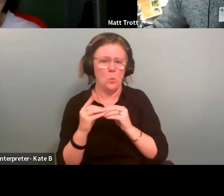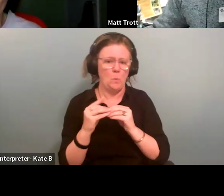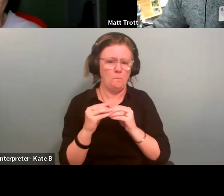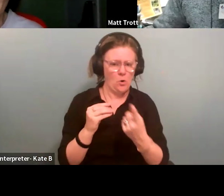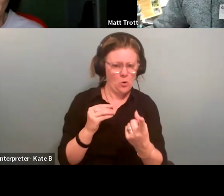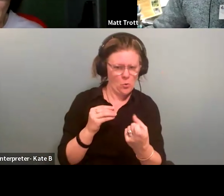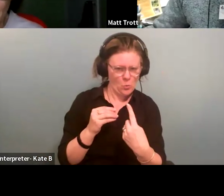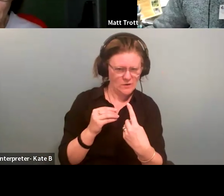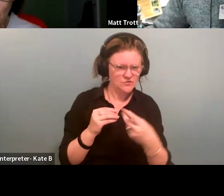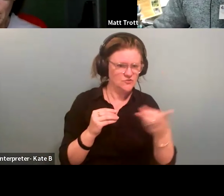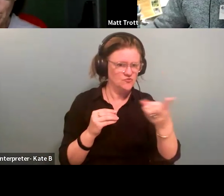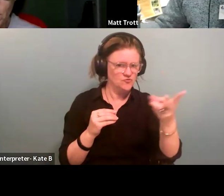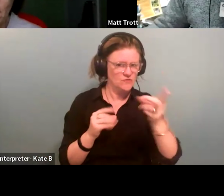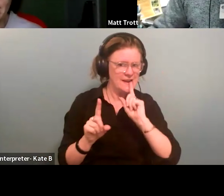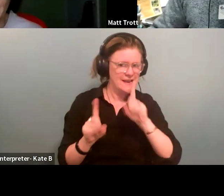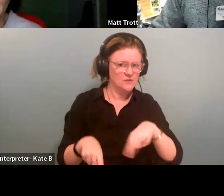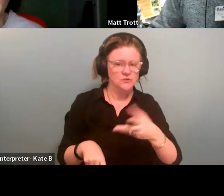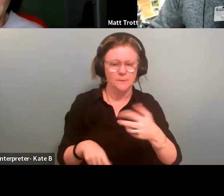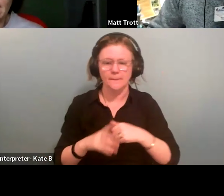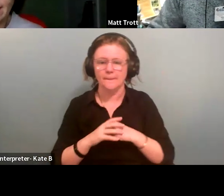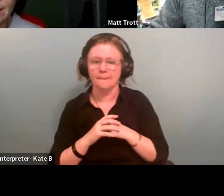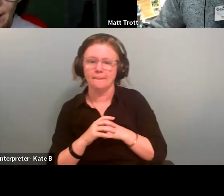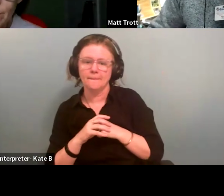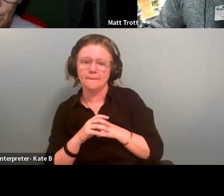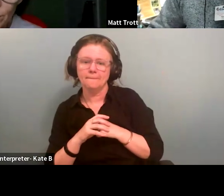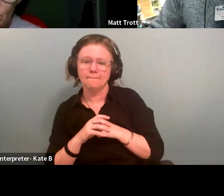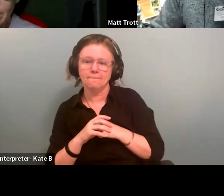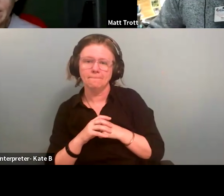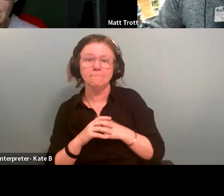Matt, you and maybe Frank might want to respond to this. It says, "I am 53.